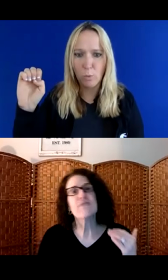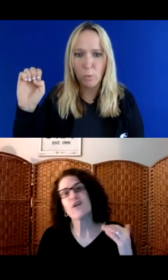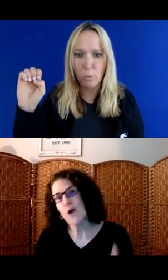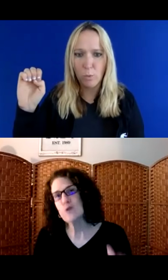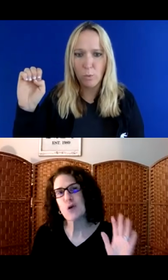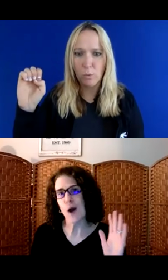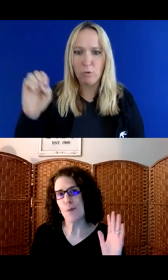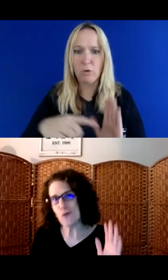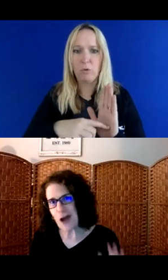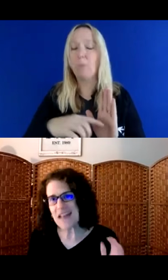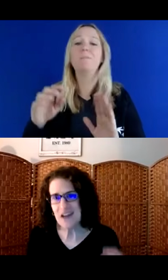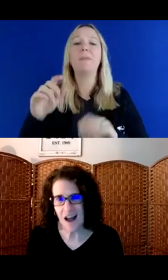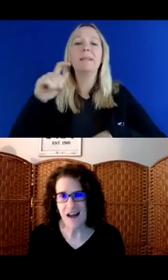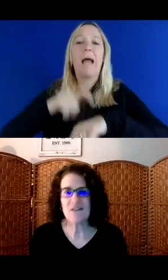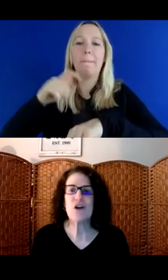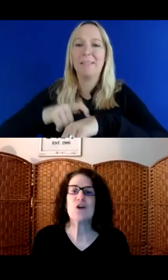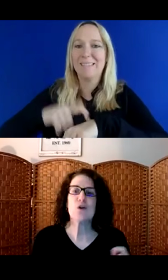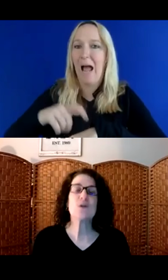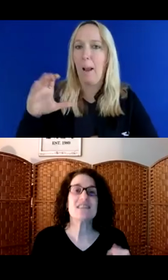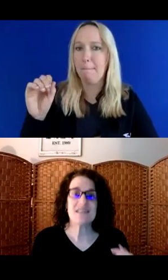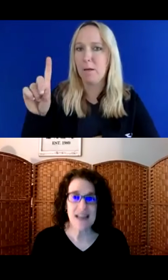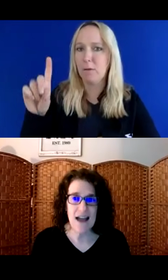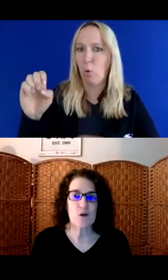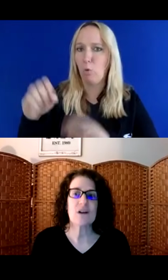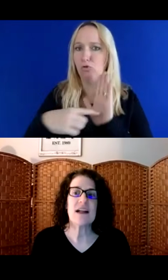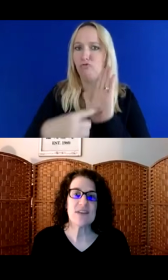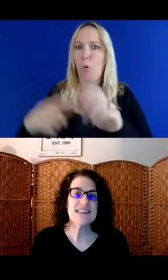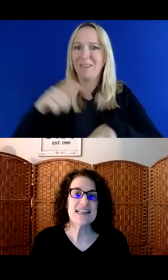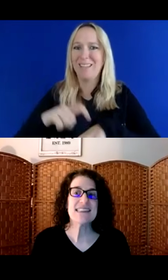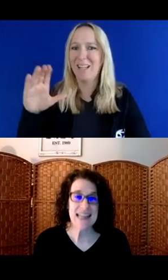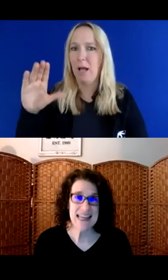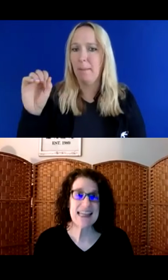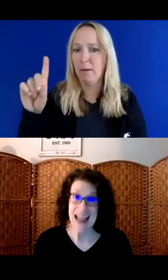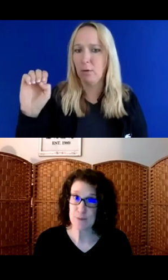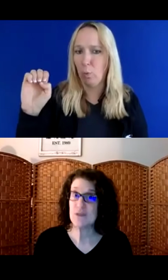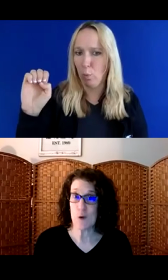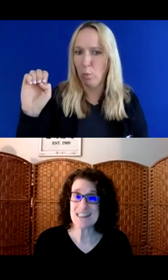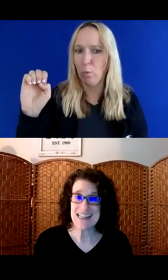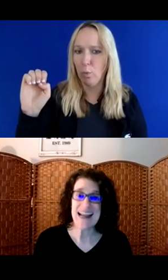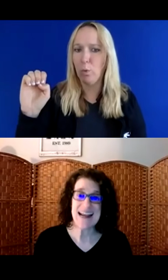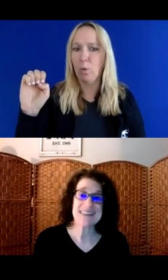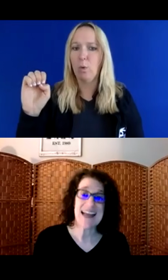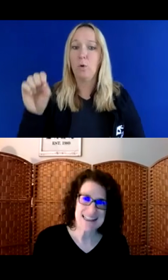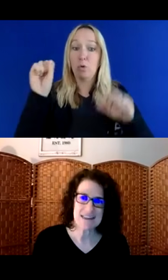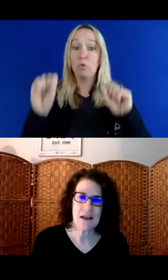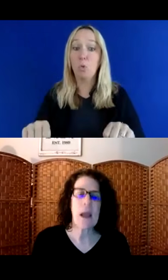For those who are brave enough, you can style VTT captions with CSS.